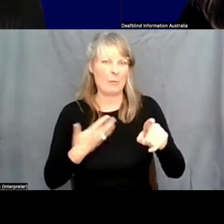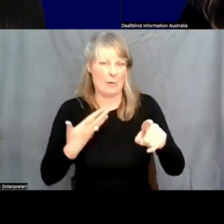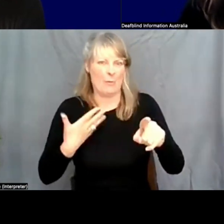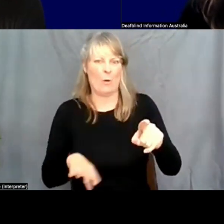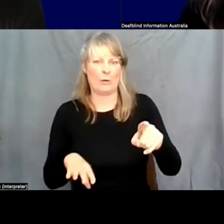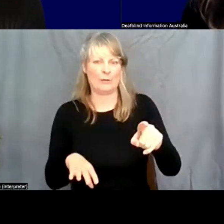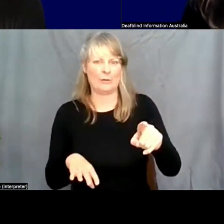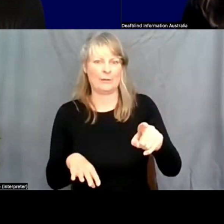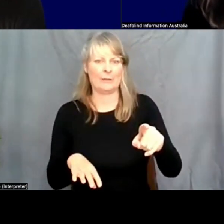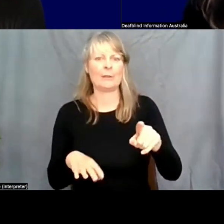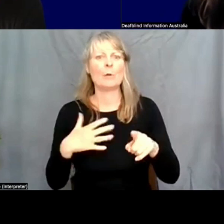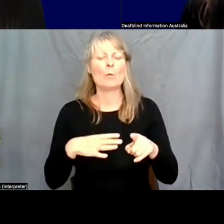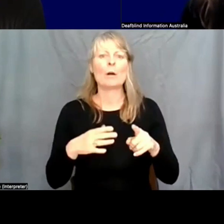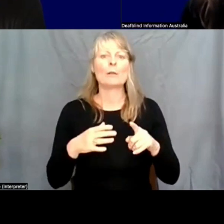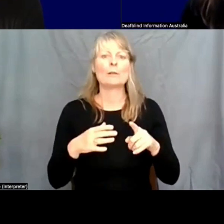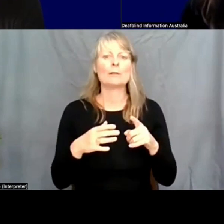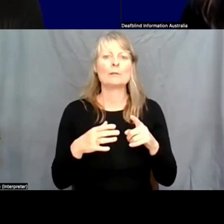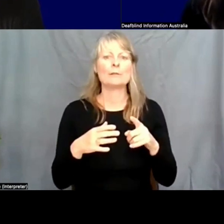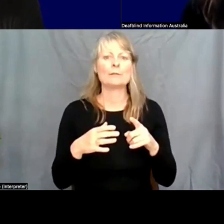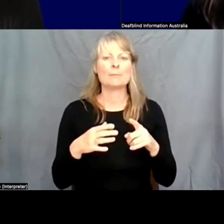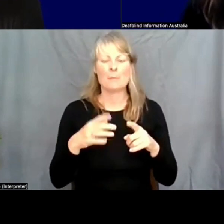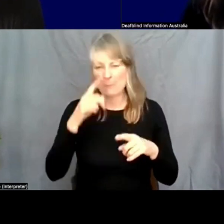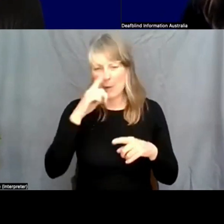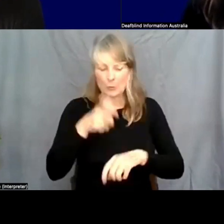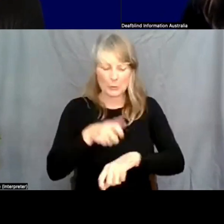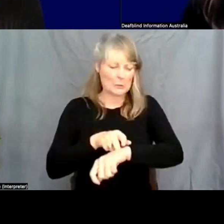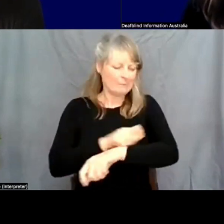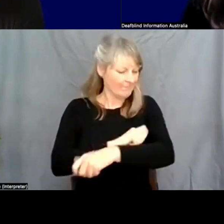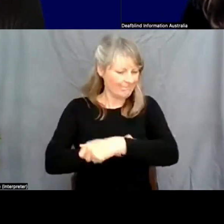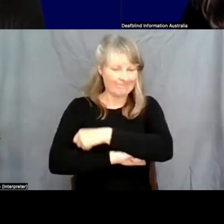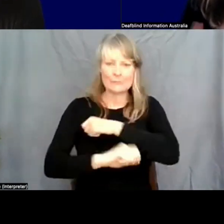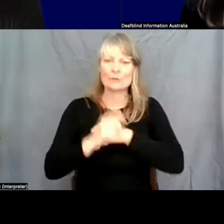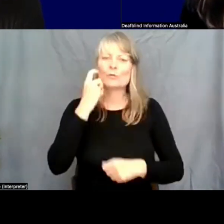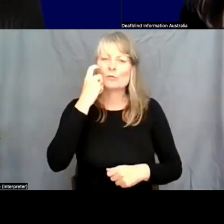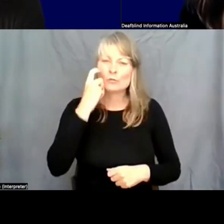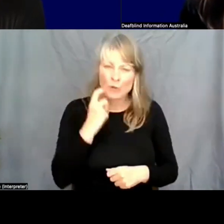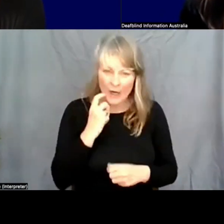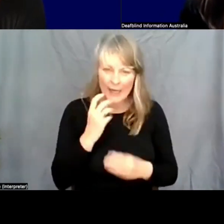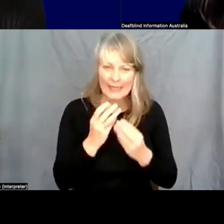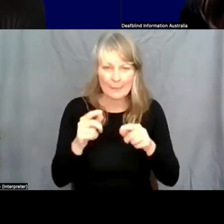we want people getting out and really giving it a go because we know so well that people